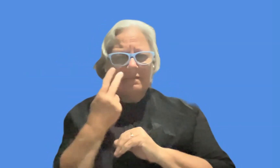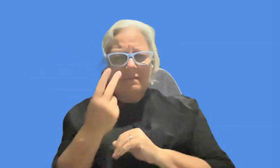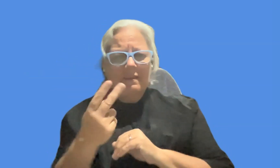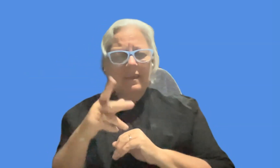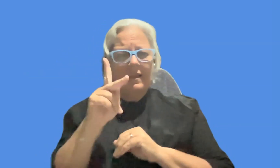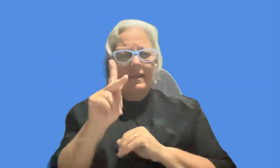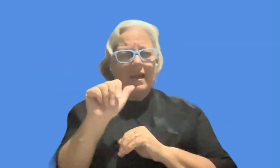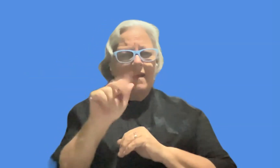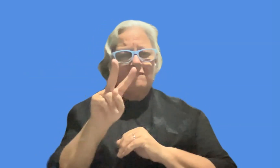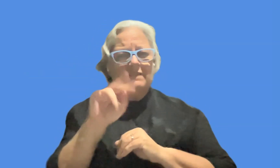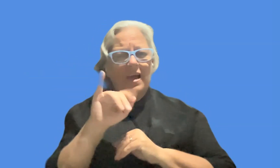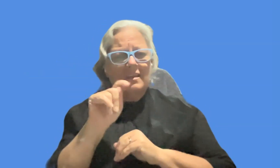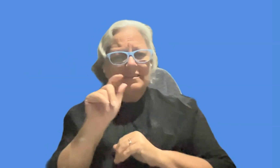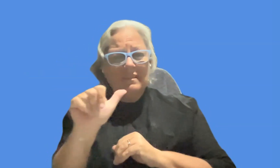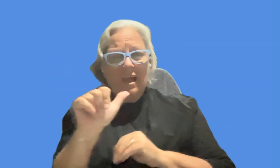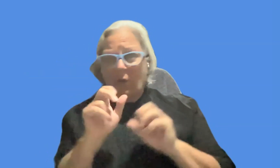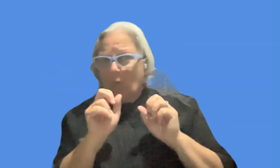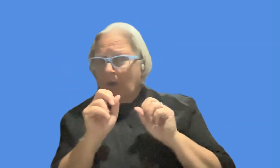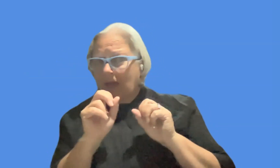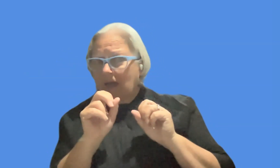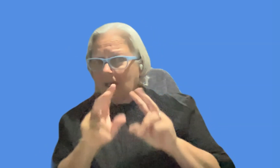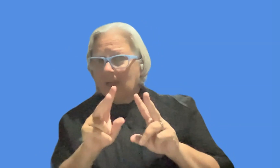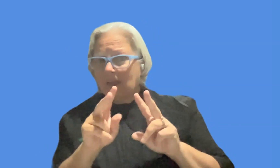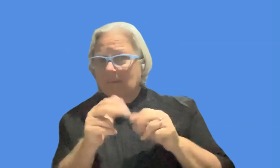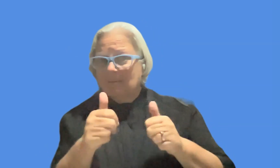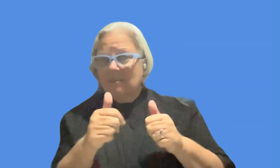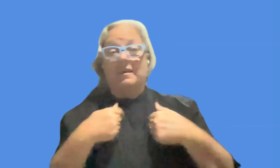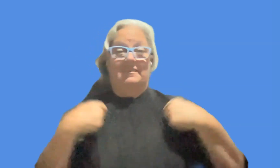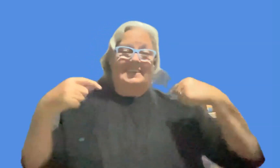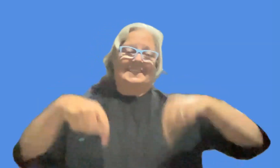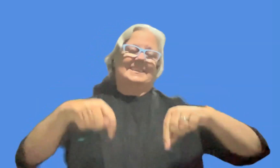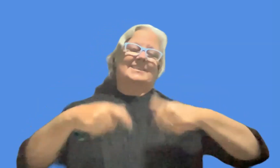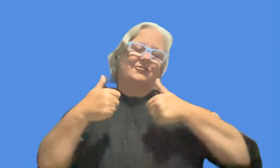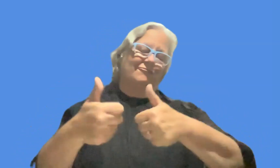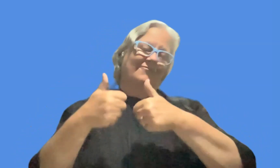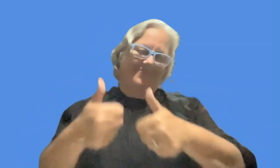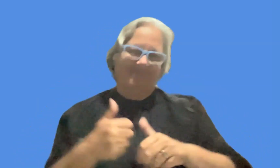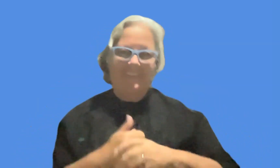. I want to invite our next speaker.